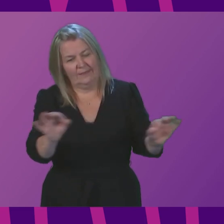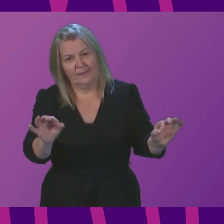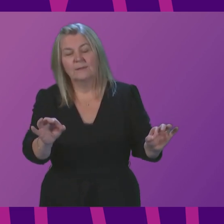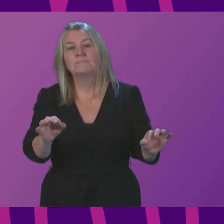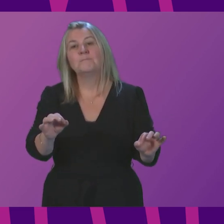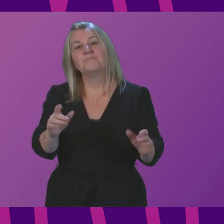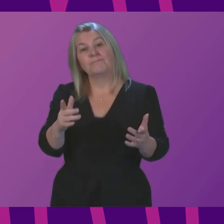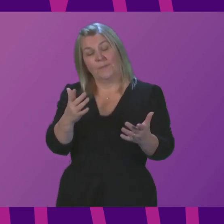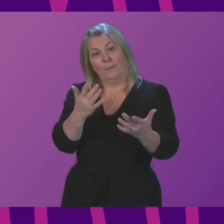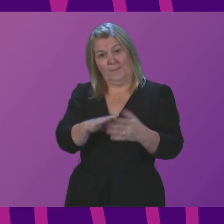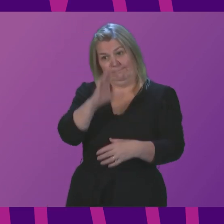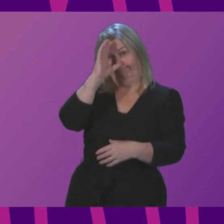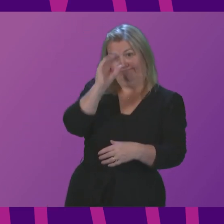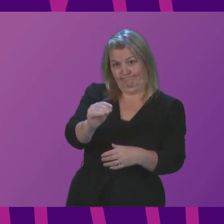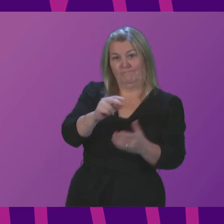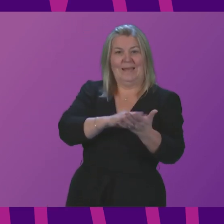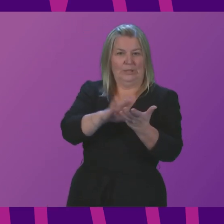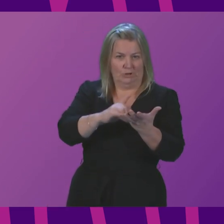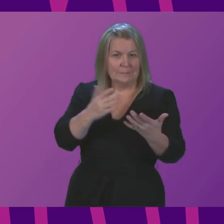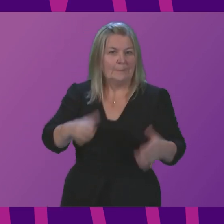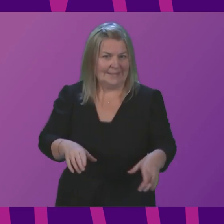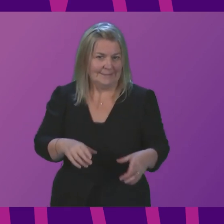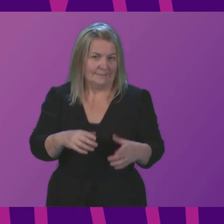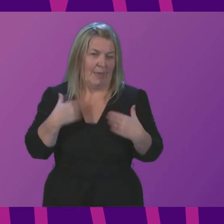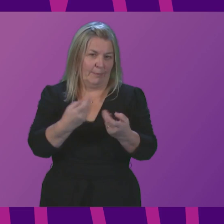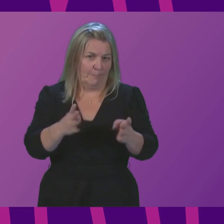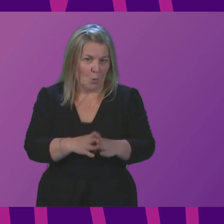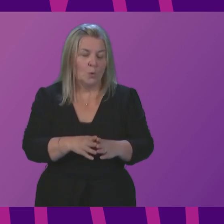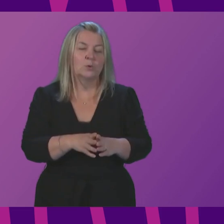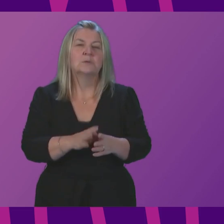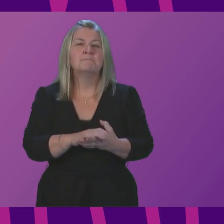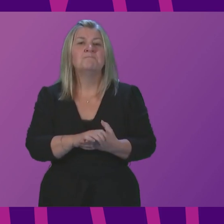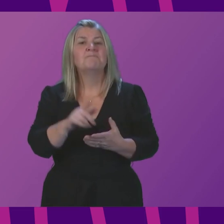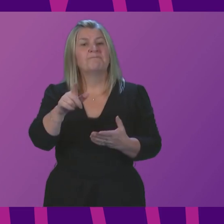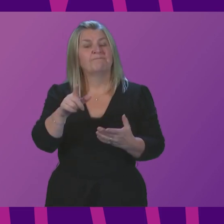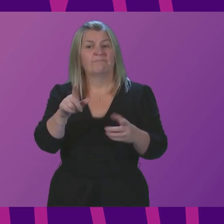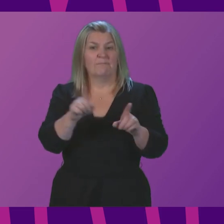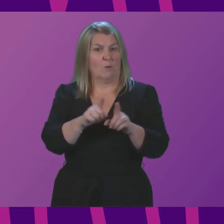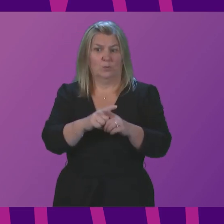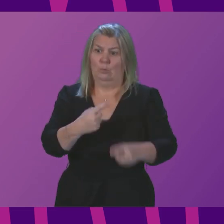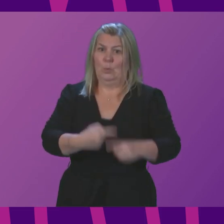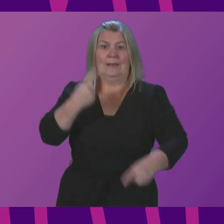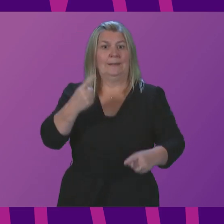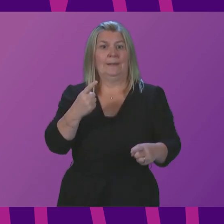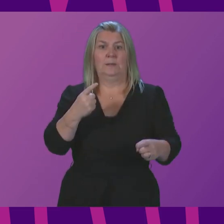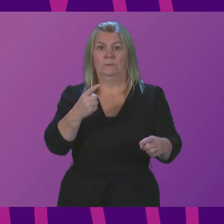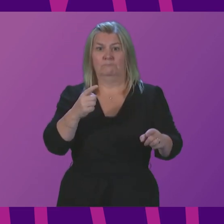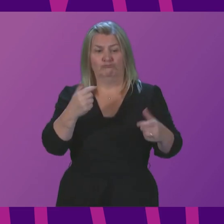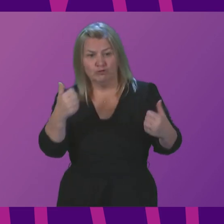made aware of the error, with incident reporting being strengthened in the Lanarkshire system, and measures were put in place immediately by health boards to prevent any similar incidents